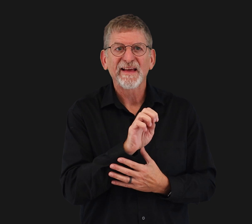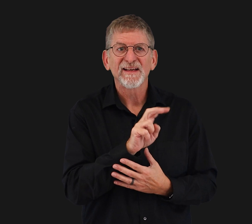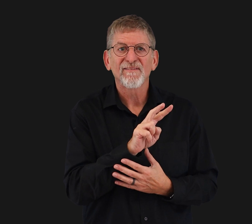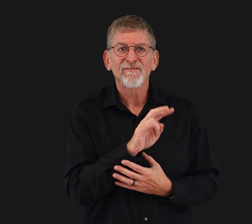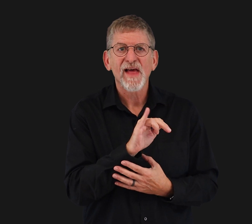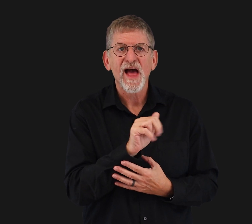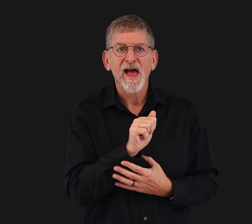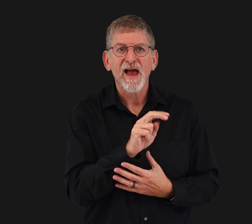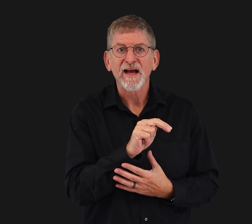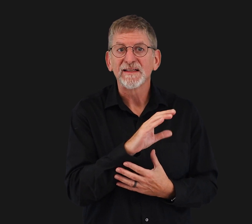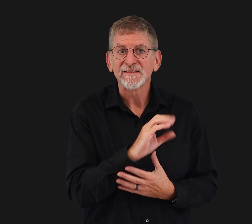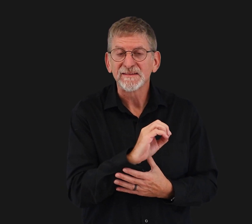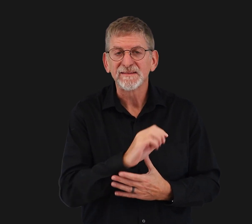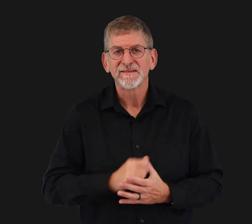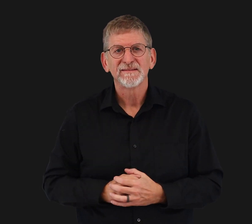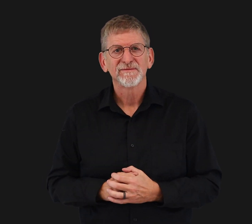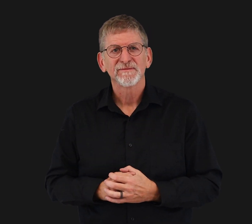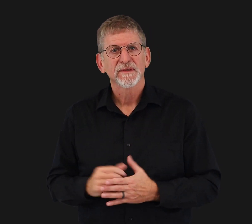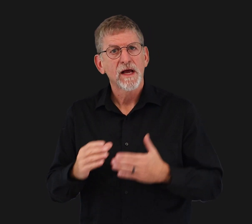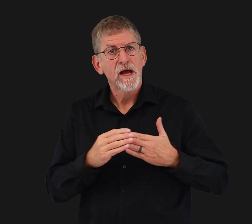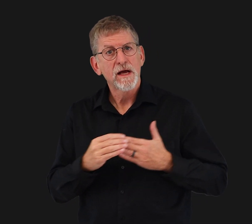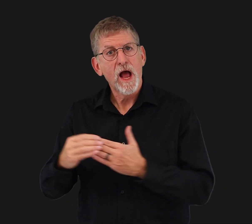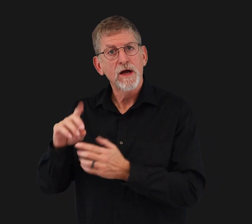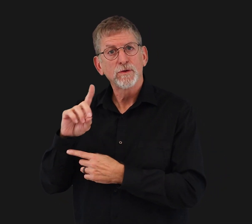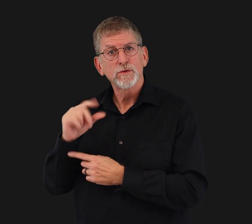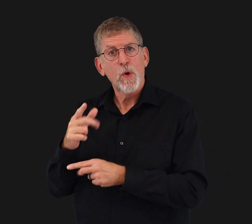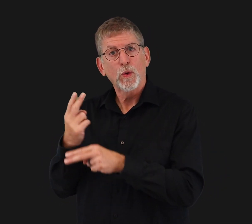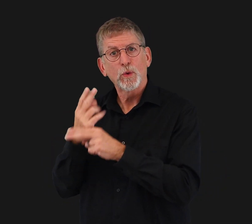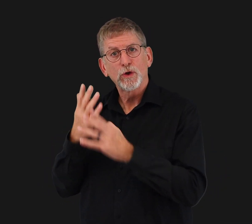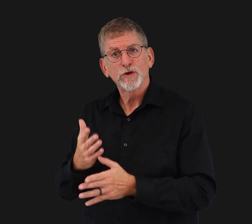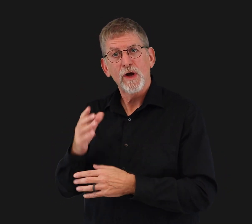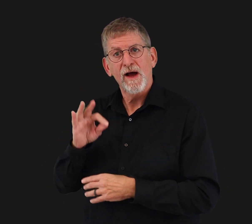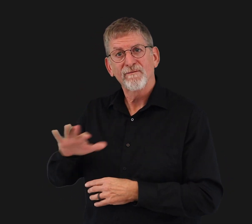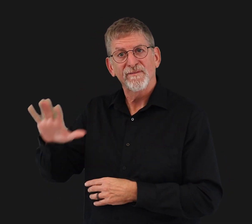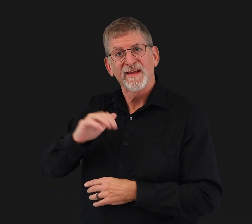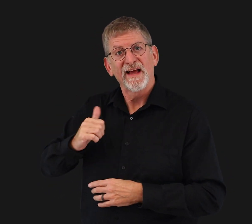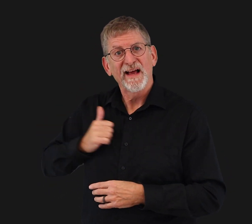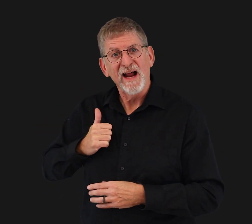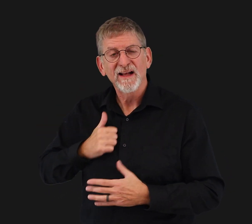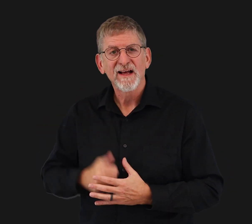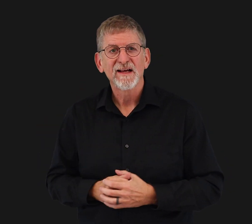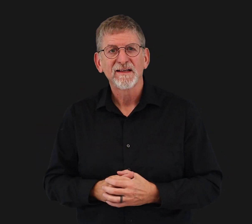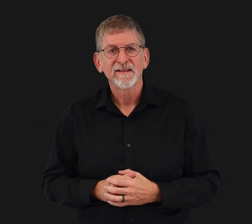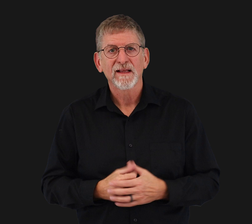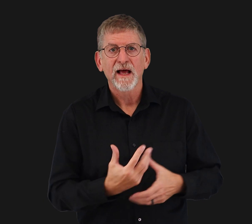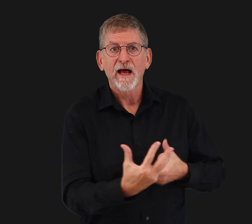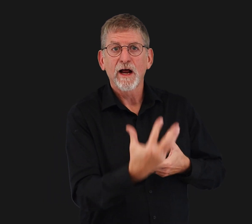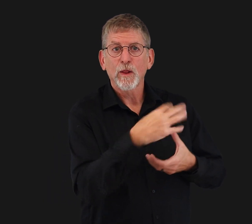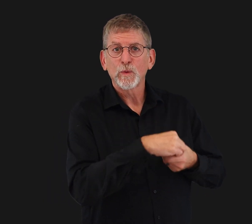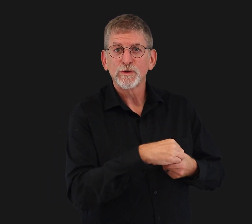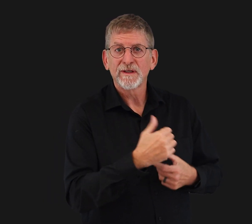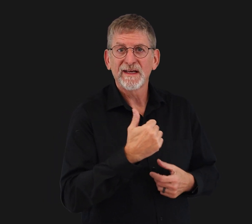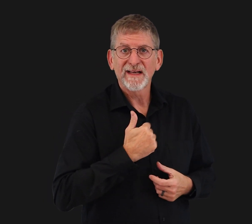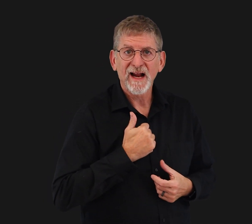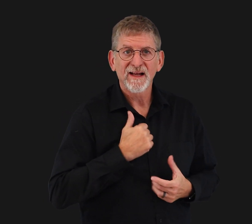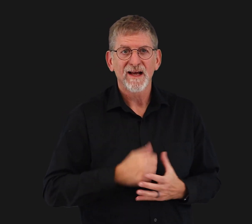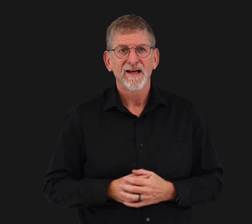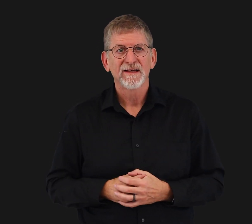• Eviance • Guide Dog Users of Canada • Inclusion Canada